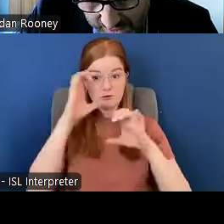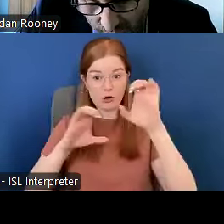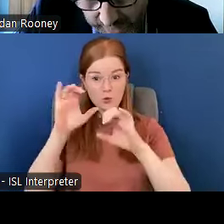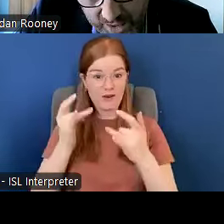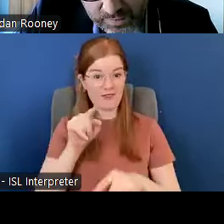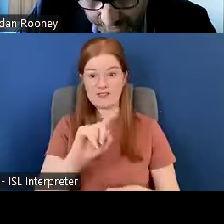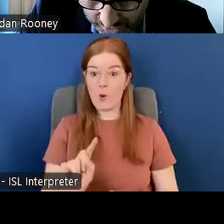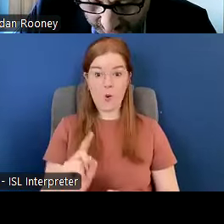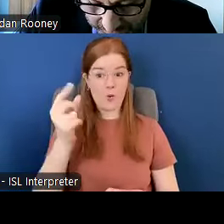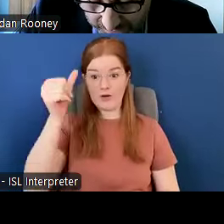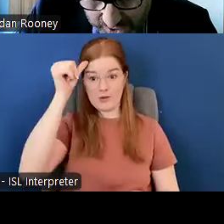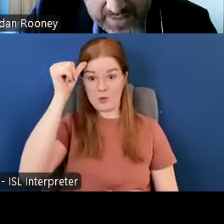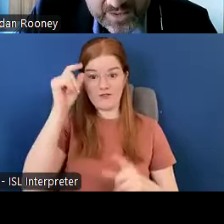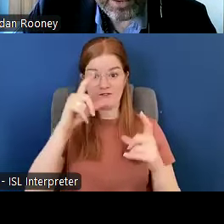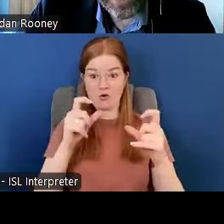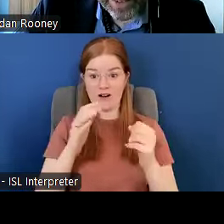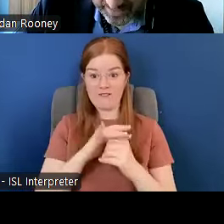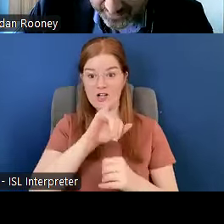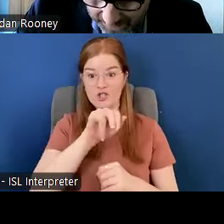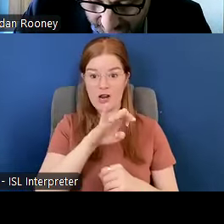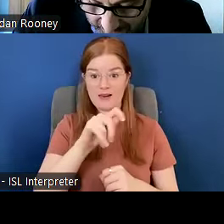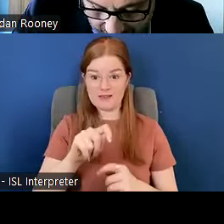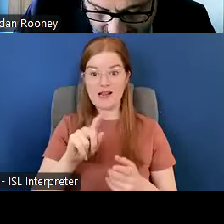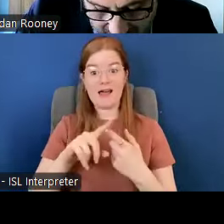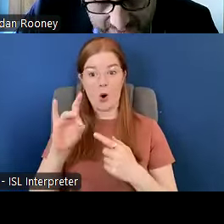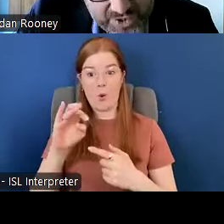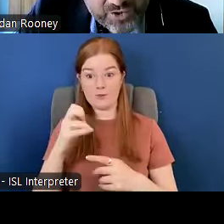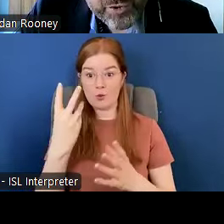the only known photograph of Jellett and Hone together. This seems extraordinary